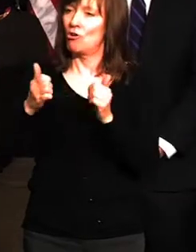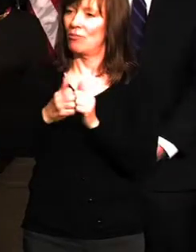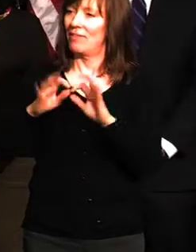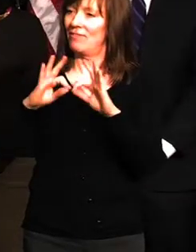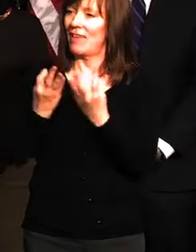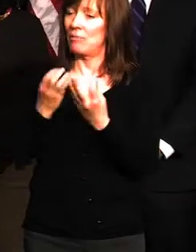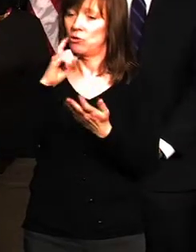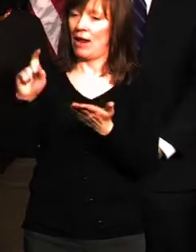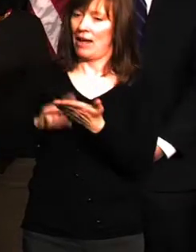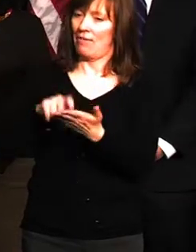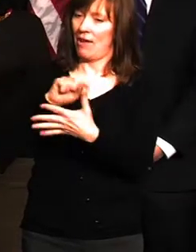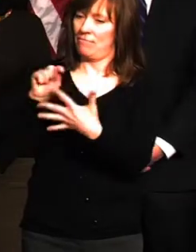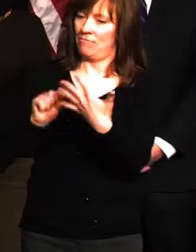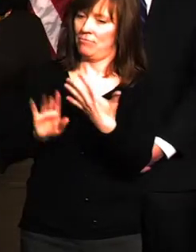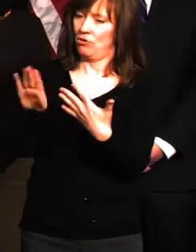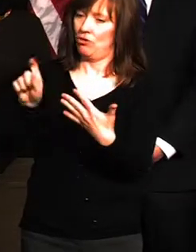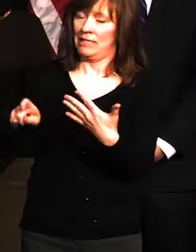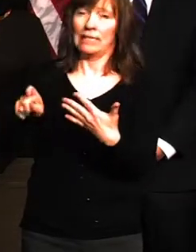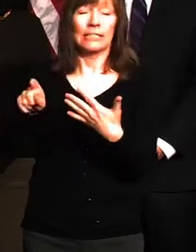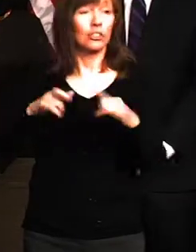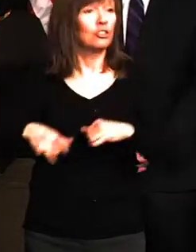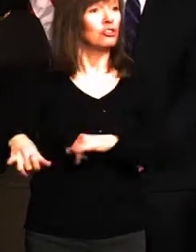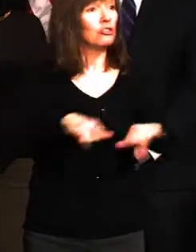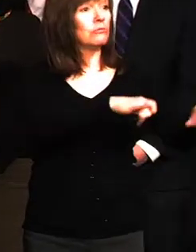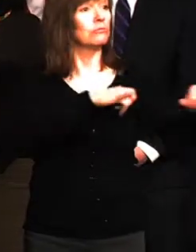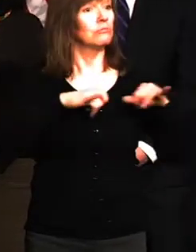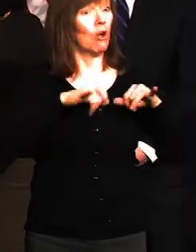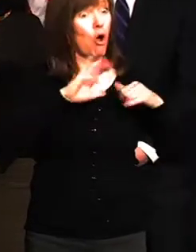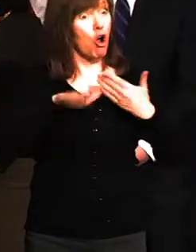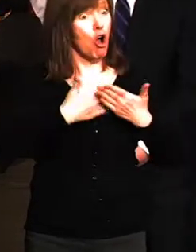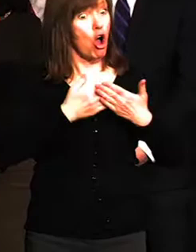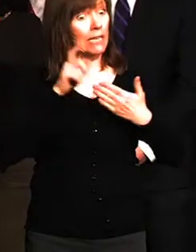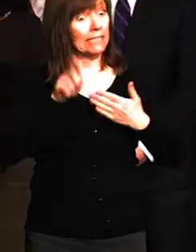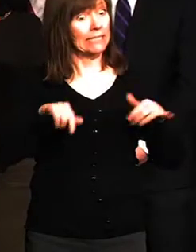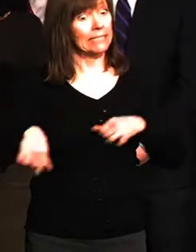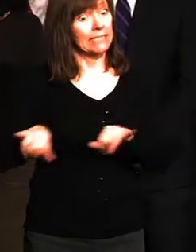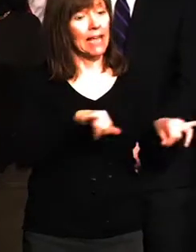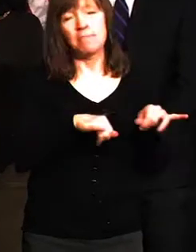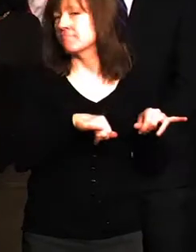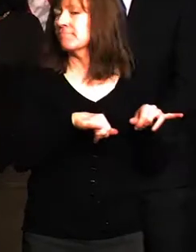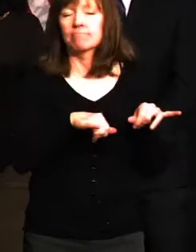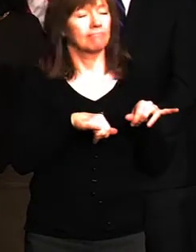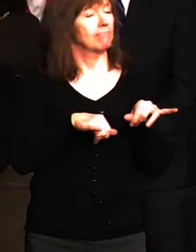no such thing as homogeneous homeless population. Every person and every family who is homeless